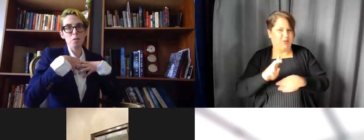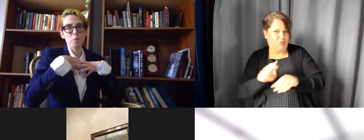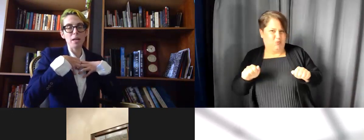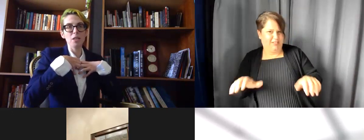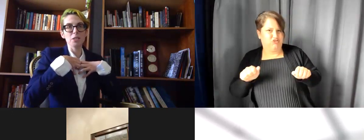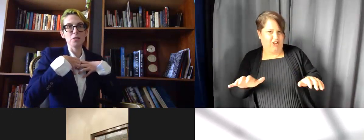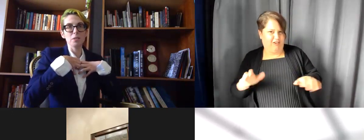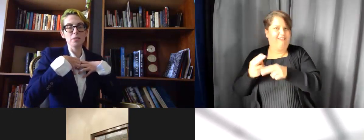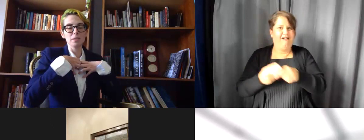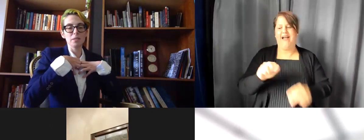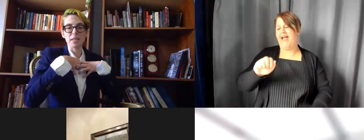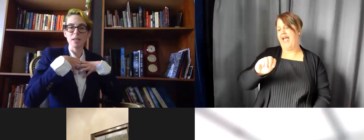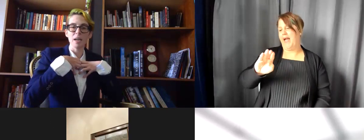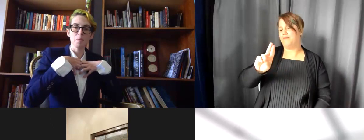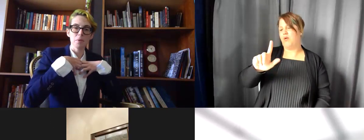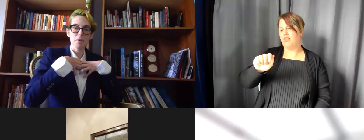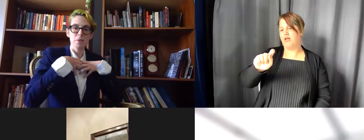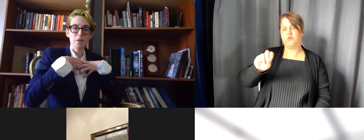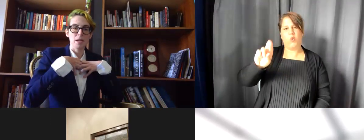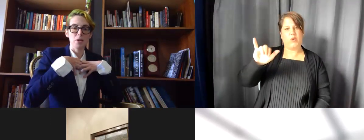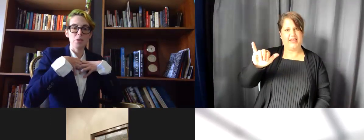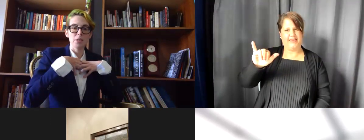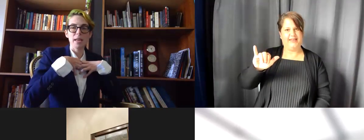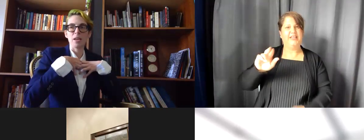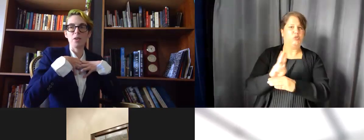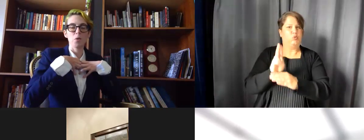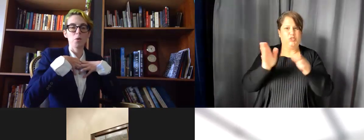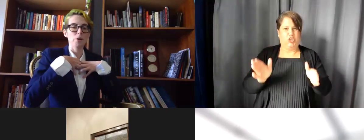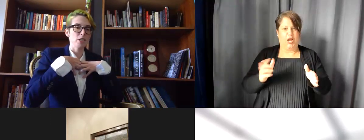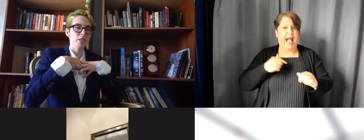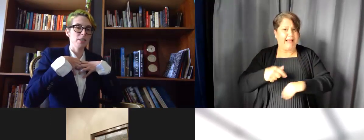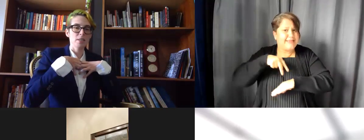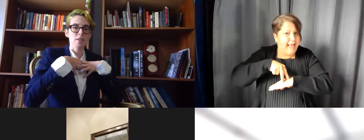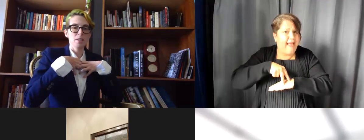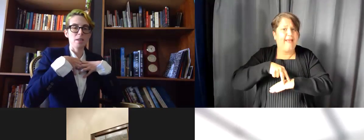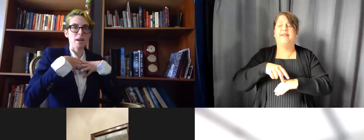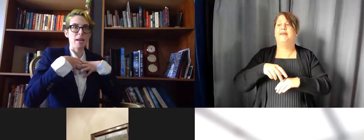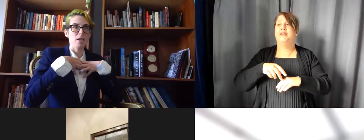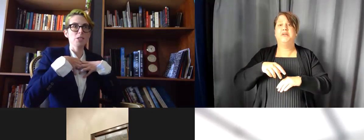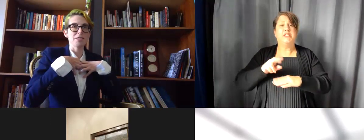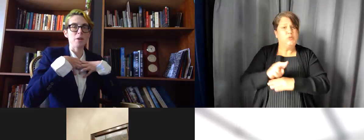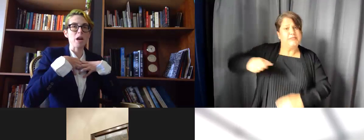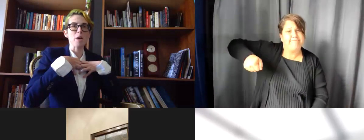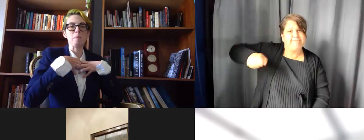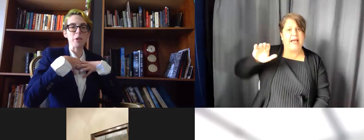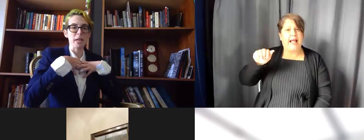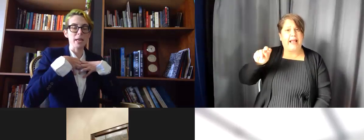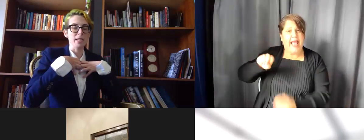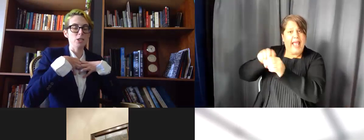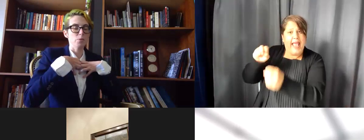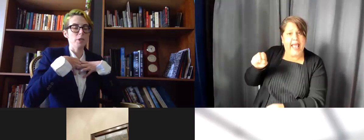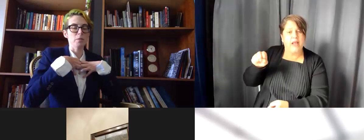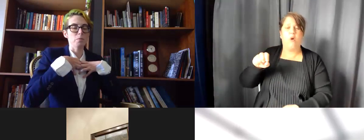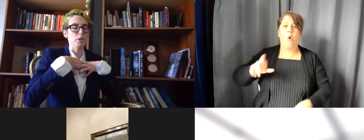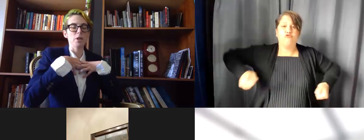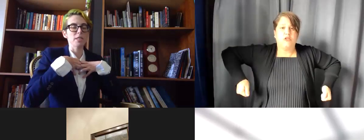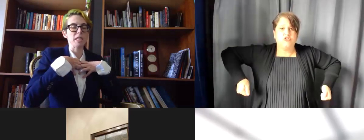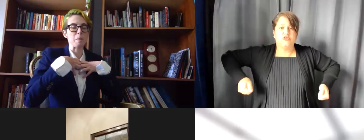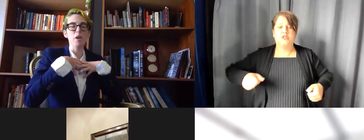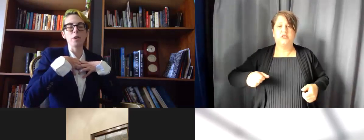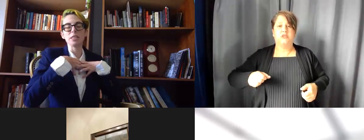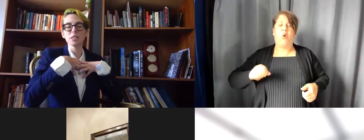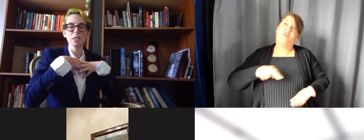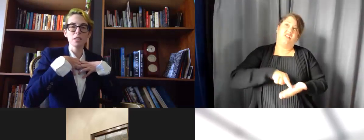Farrah Garland: But I can also stand up. and I use a cane or crutches. and I can also stand without my mobility. A. It just really really hurts. I'm a fall risk.